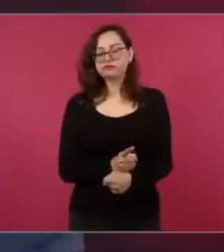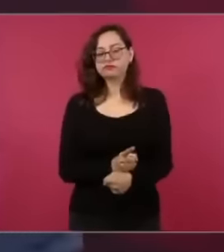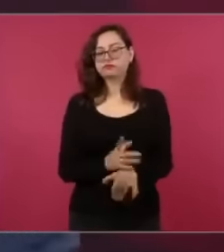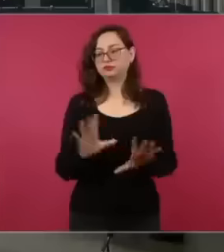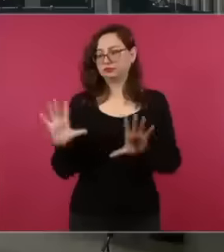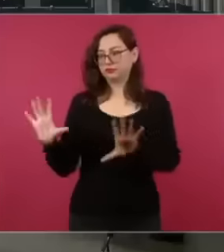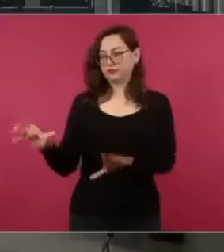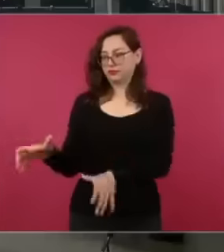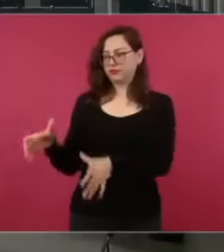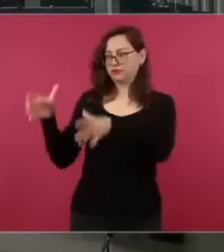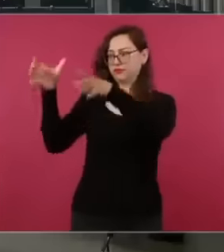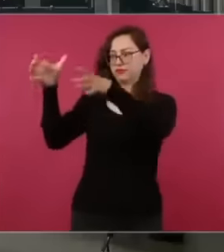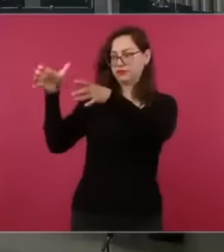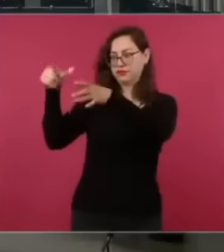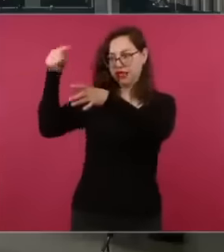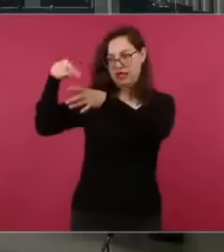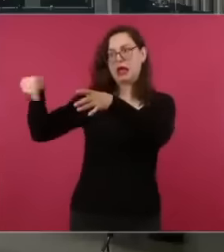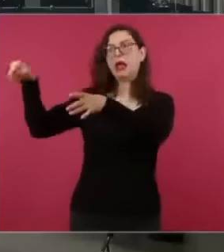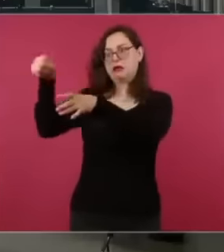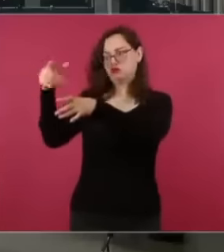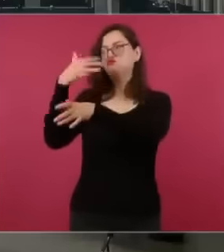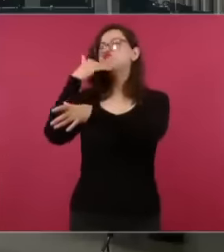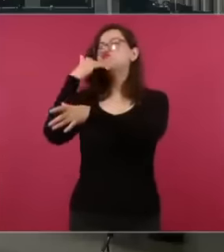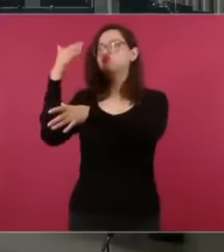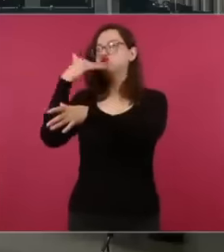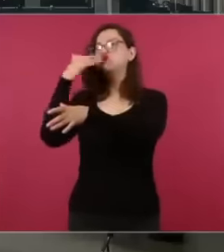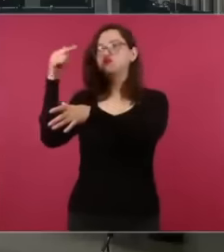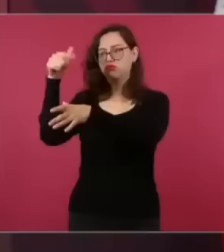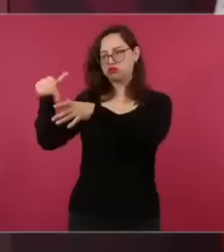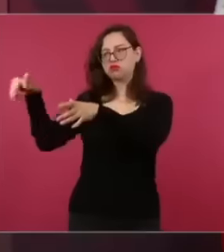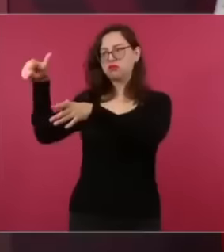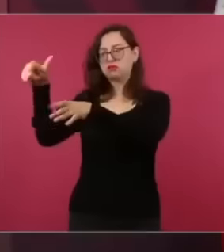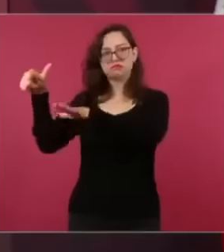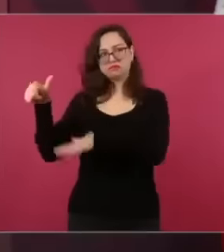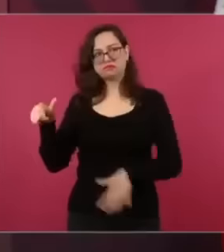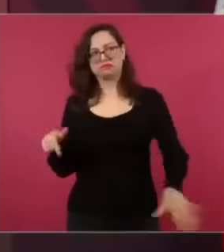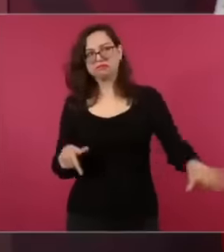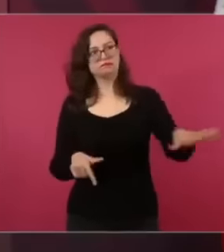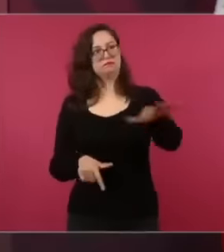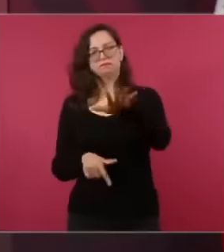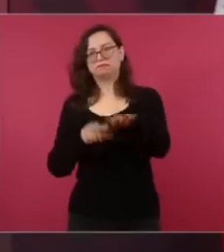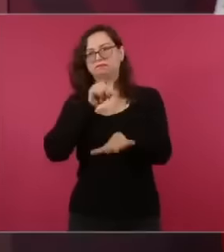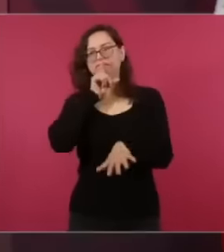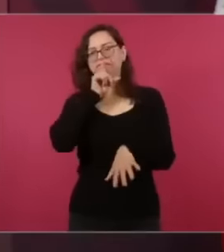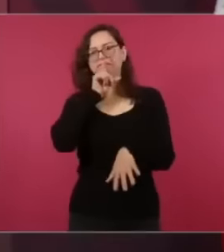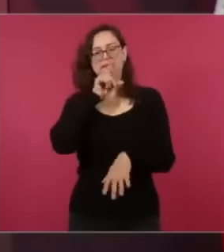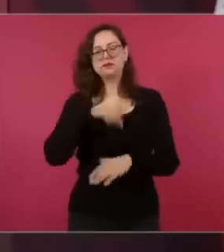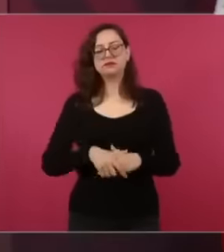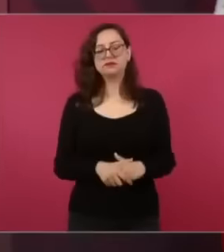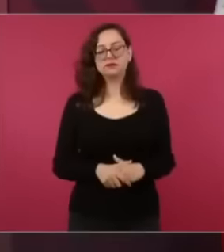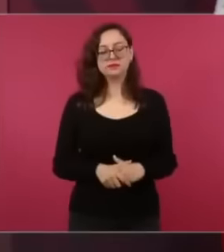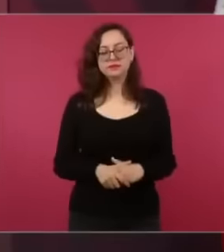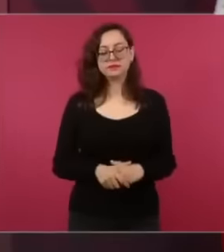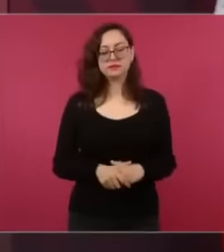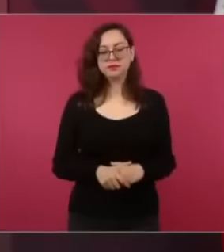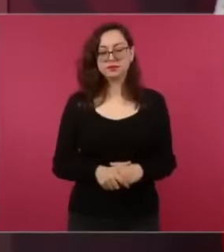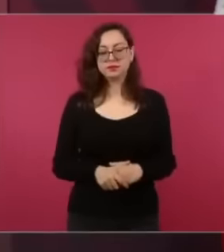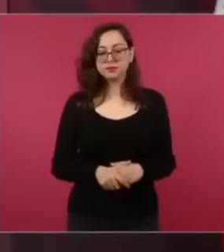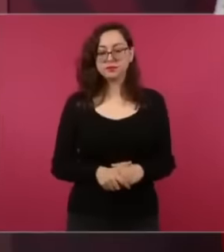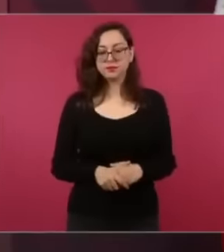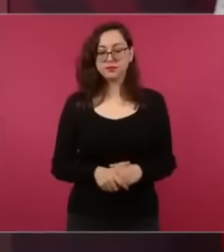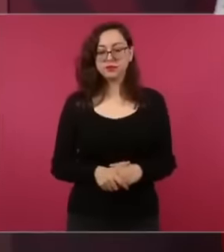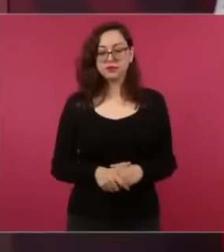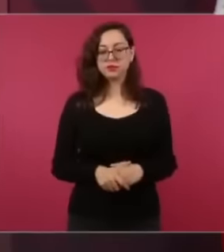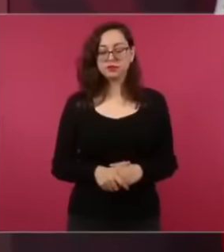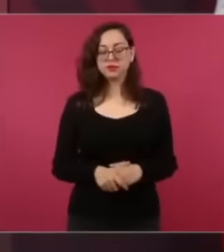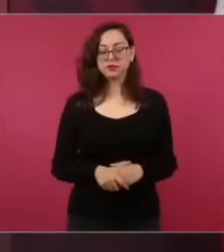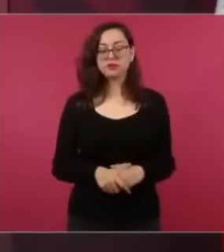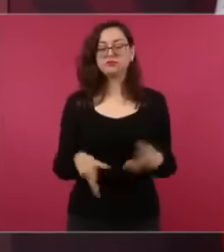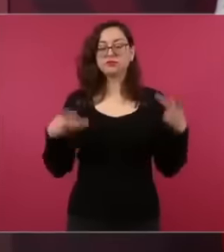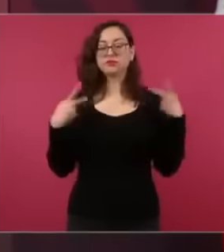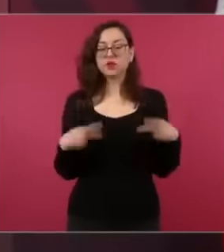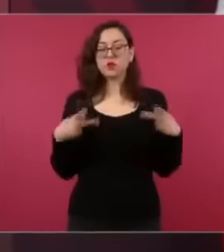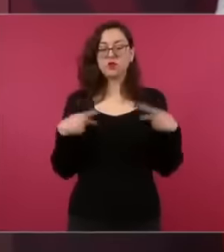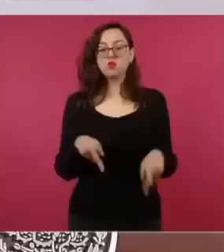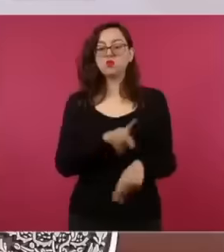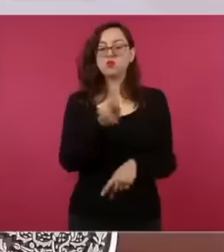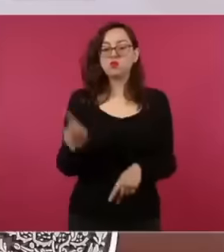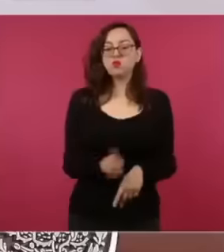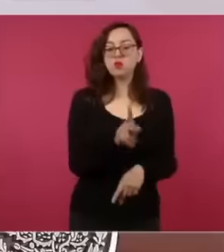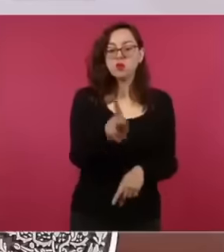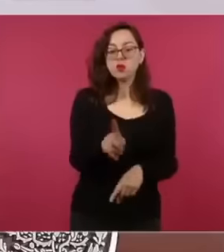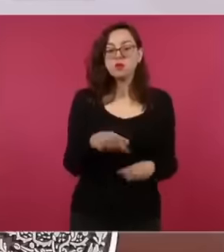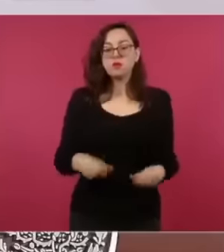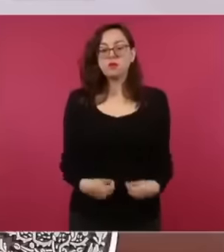the top. The people from the towns. The Mexican families. The